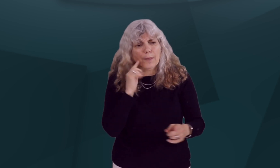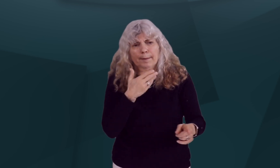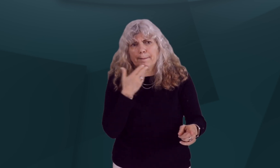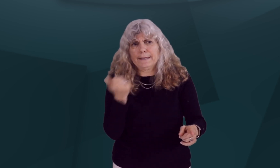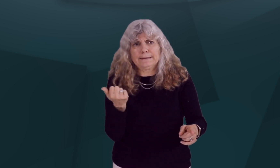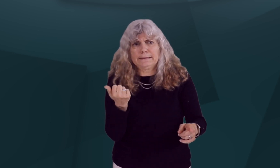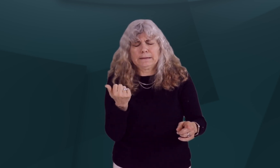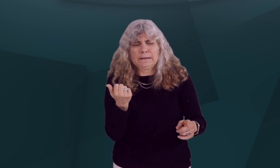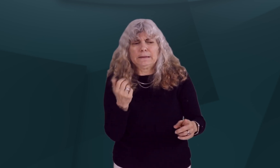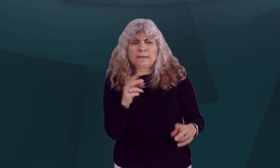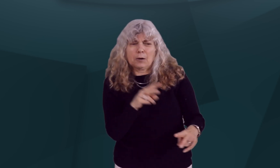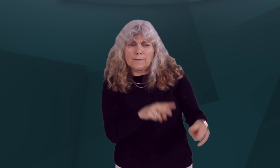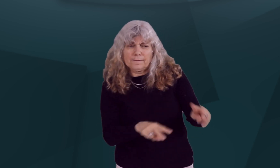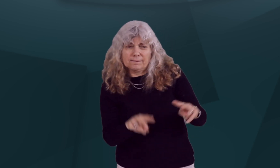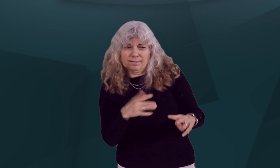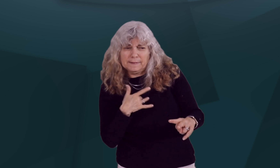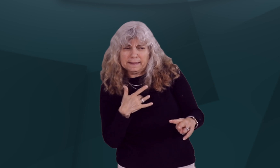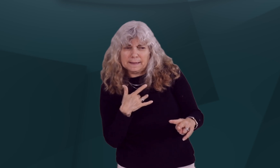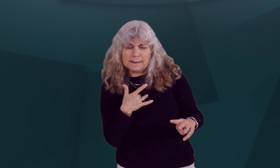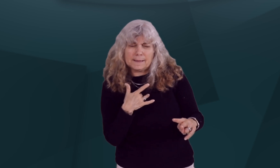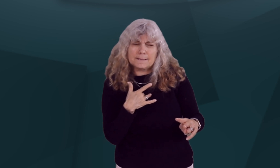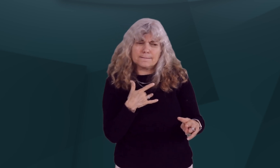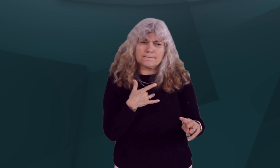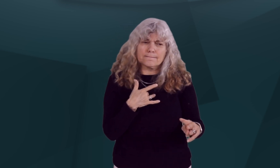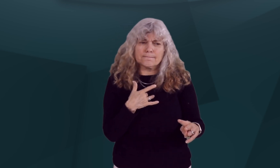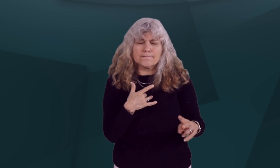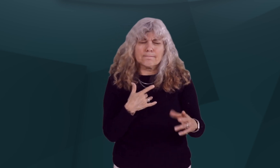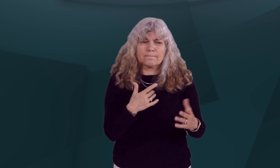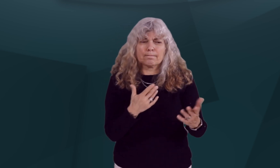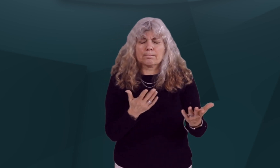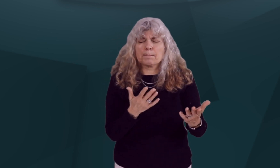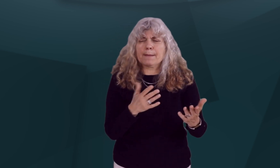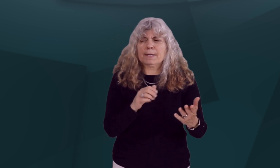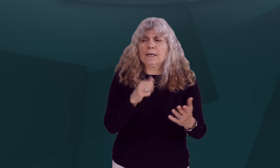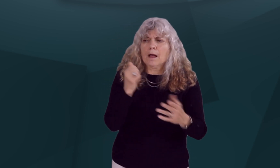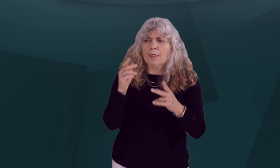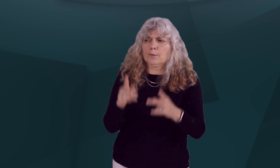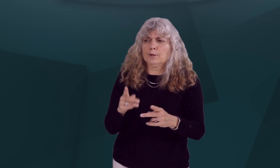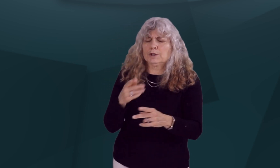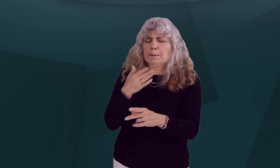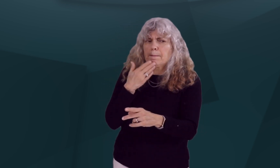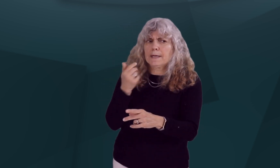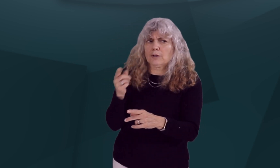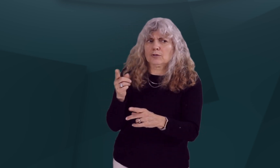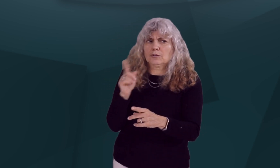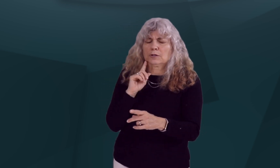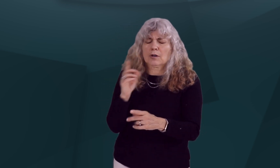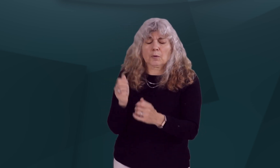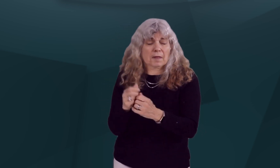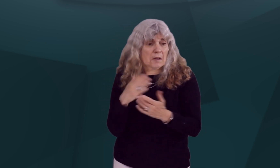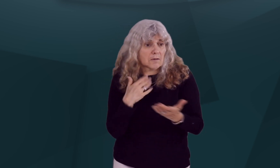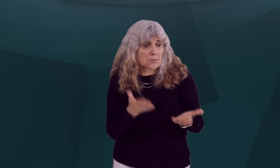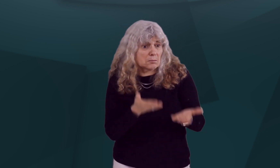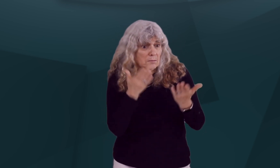If you feel, perhaps, another person might be better for them to talk with, suggest some options.